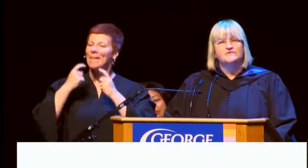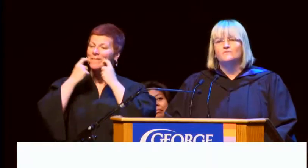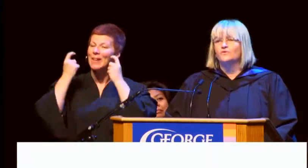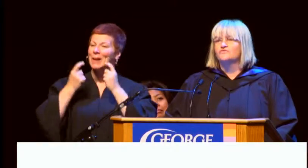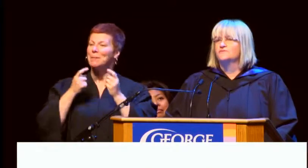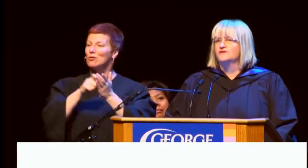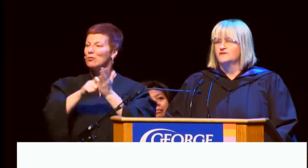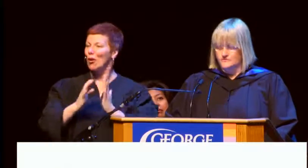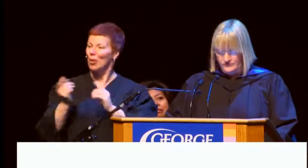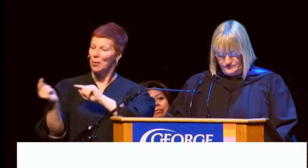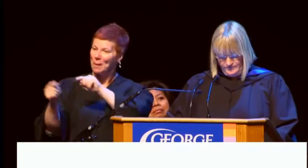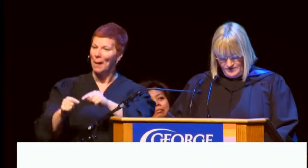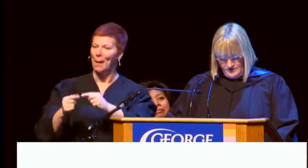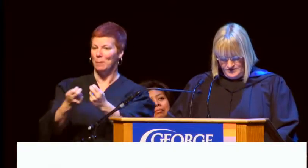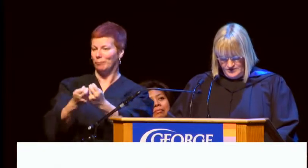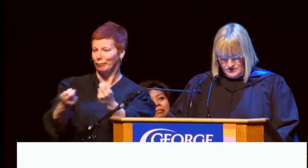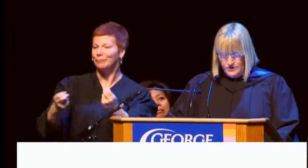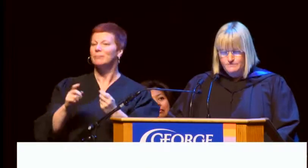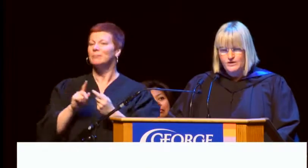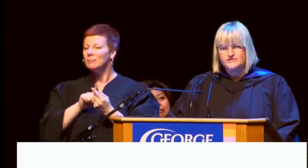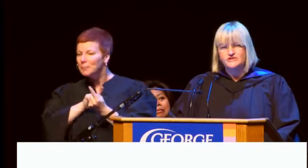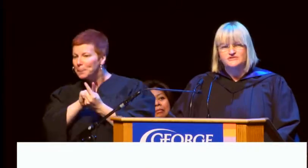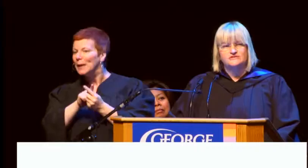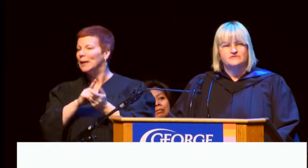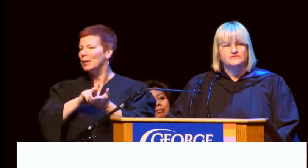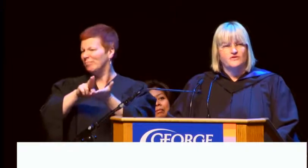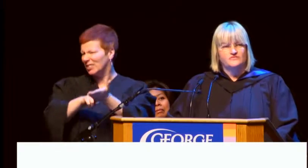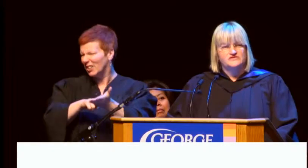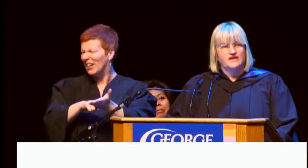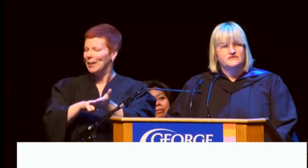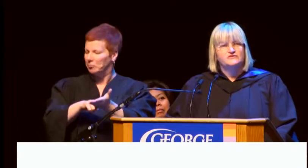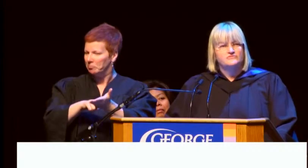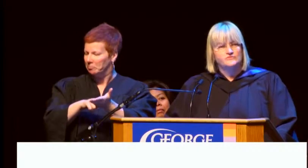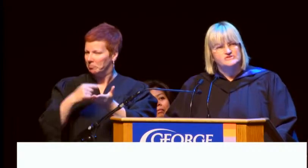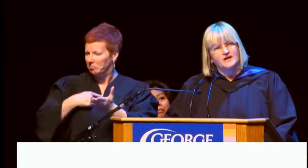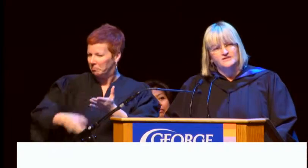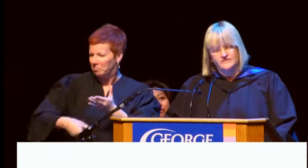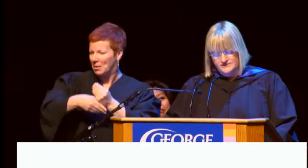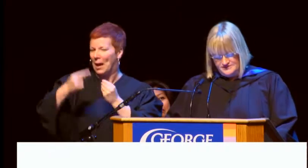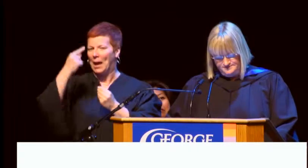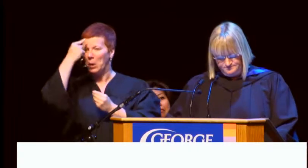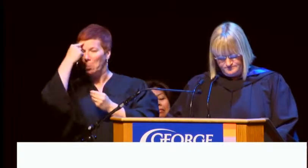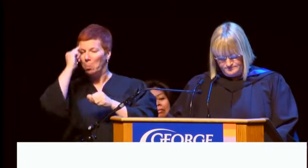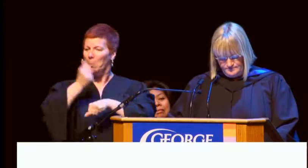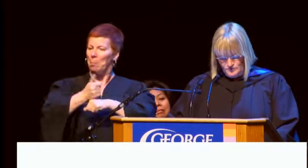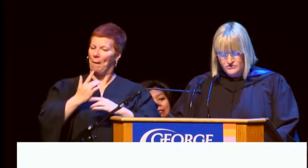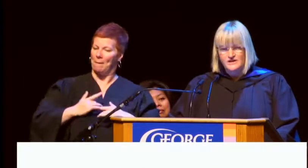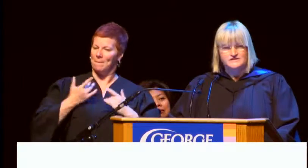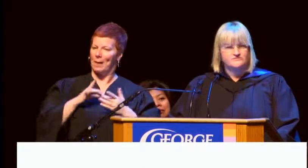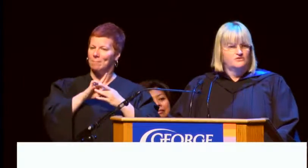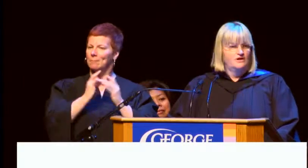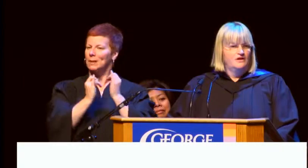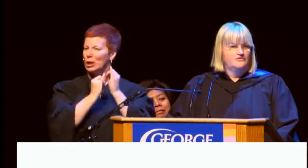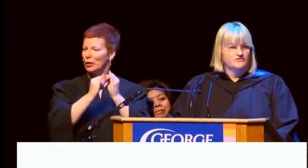AND OF COURSE CULINARY STUDENTS BENEFIT FROM HEARING AND SEEING WORLD RENOWNED CHEFS IN PERSON -- PERHAPS EVEN MAKING A CONNECTION ON HOW TO GET A STAGE WITH A FAVOURITE CHEF AT A RESTAURANT IN ANOTHER COUNTRY.